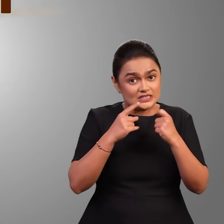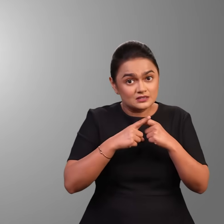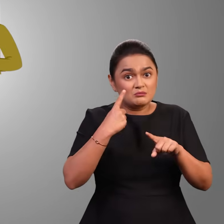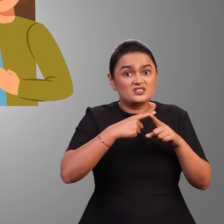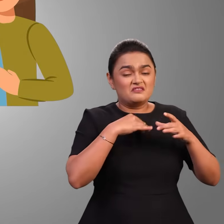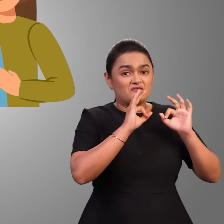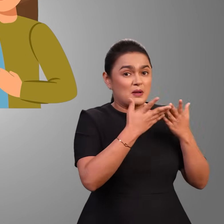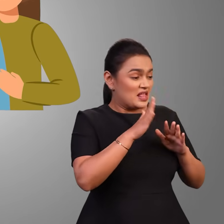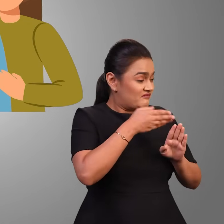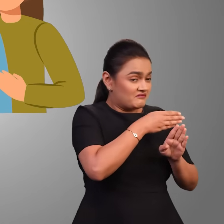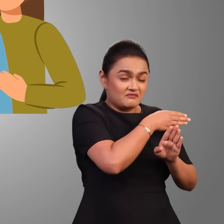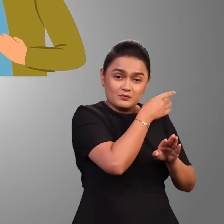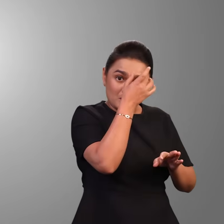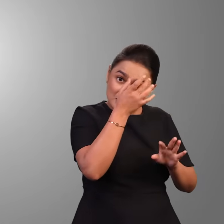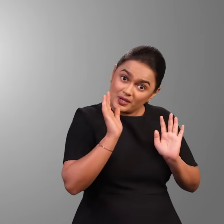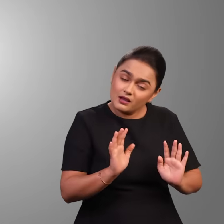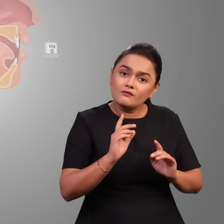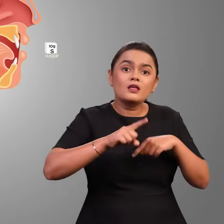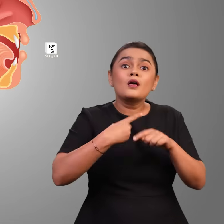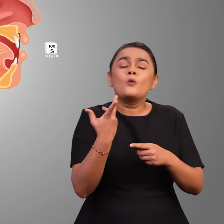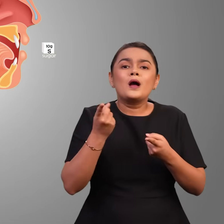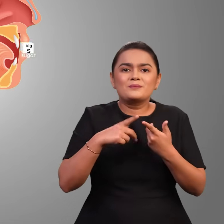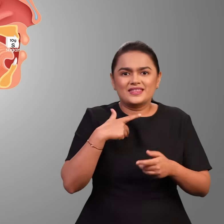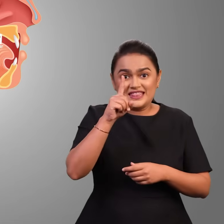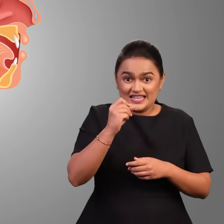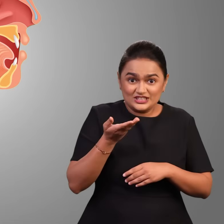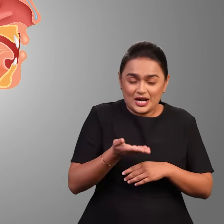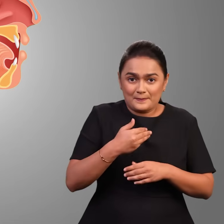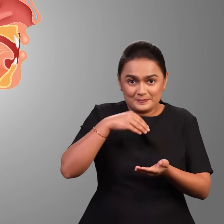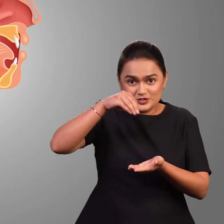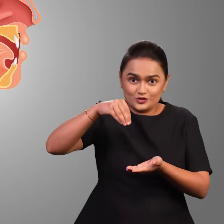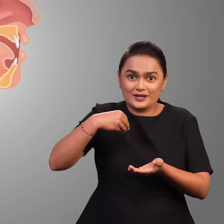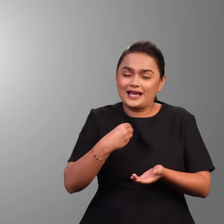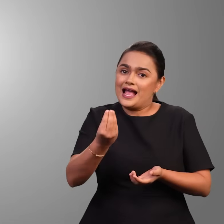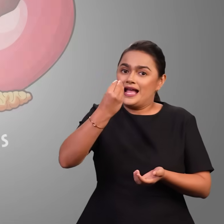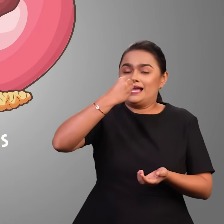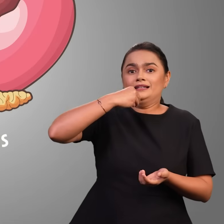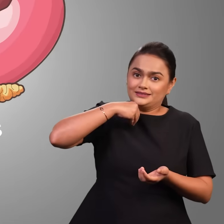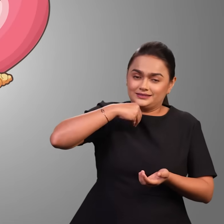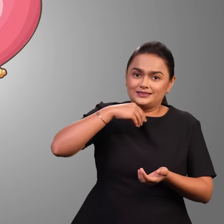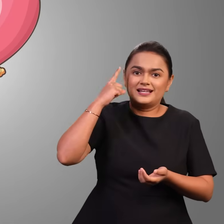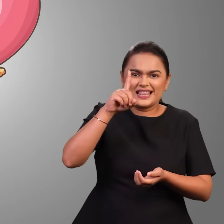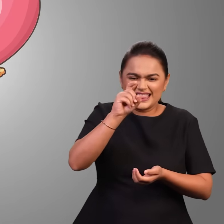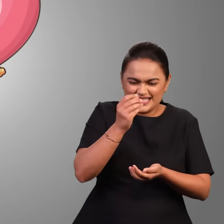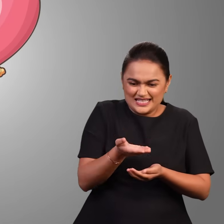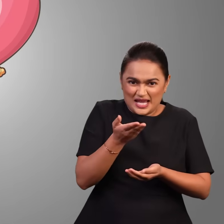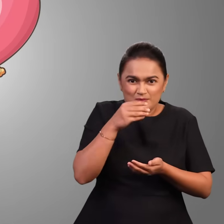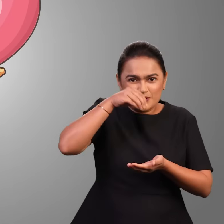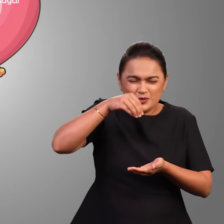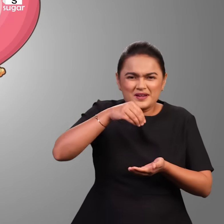and family history, what happens is when she eats 10 grams of sugar, Normally to break it down